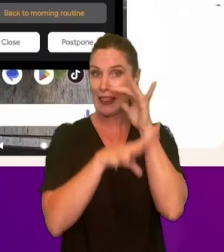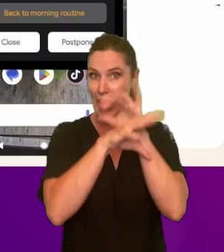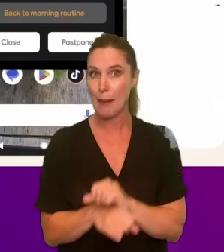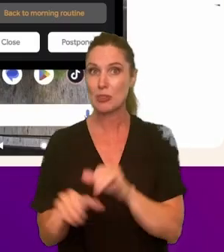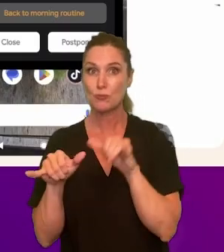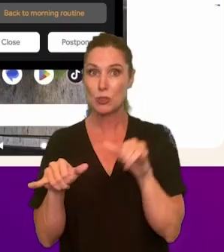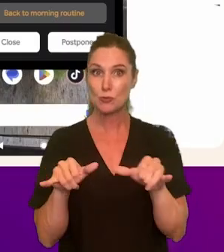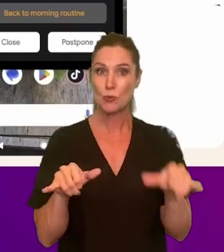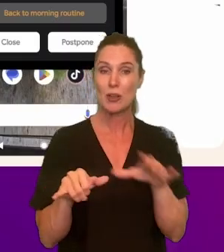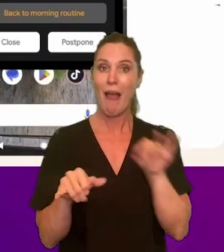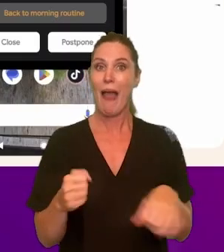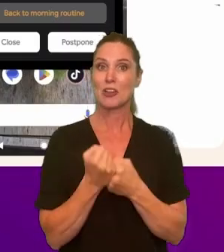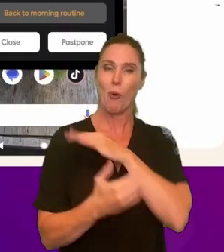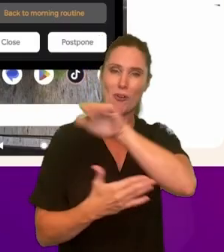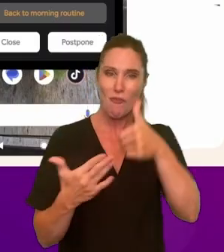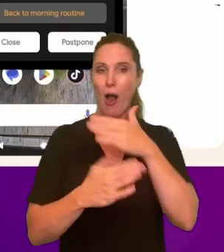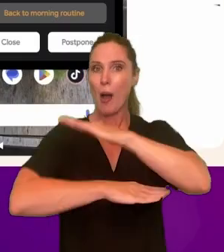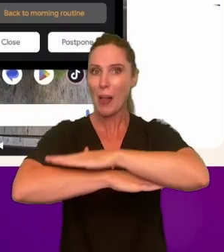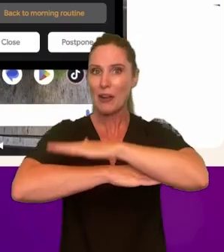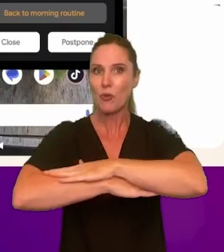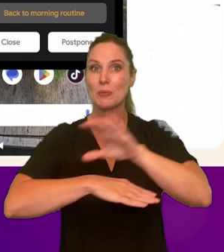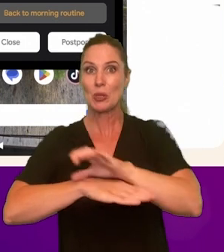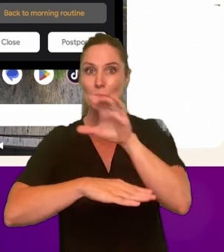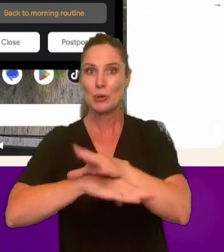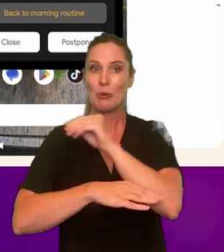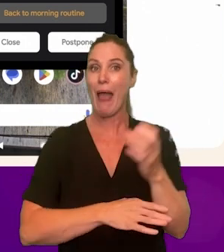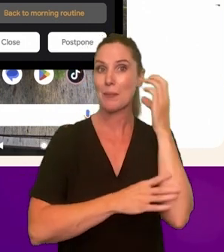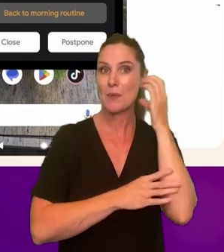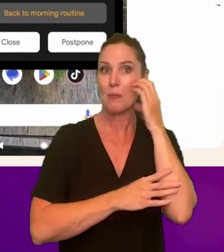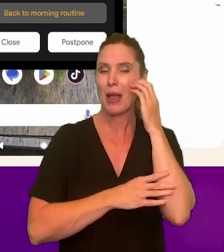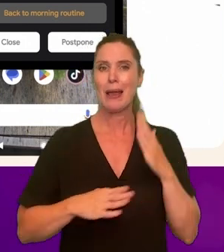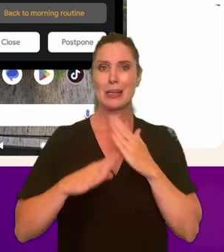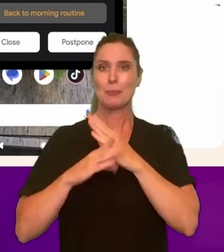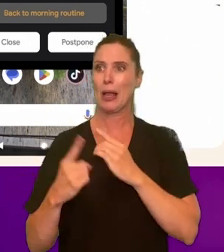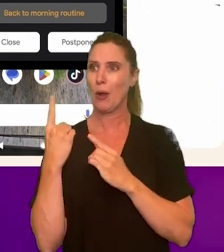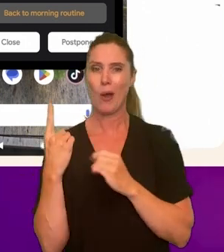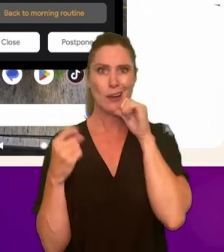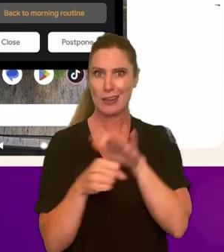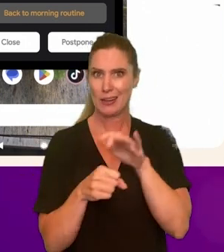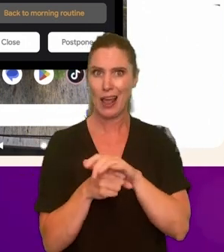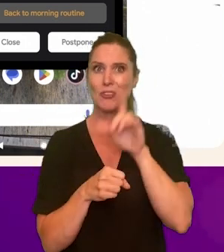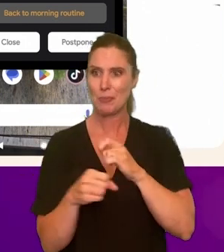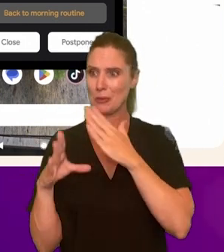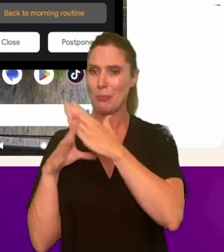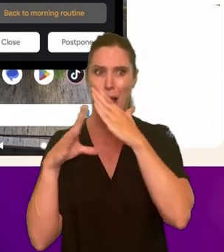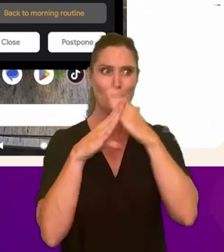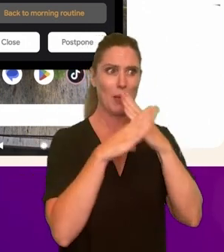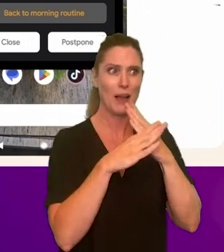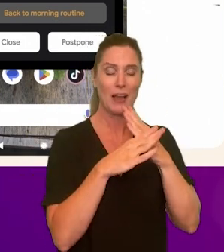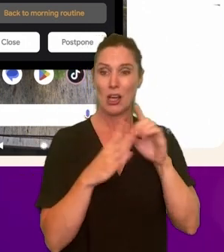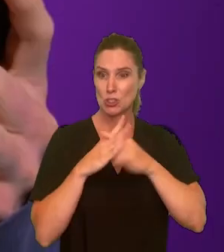and our support of all platforms, desktop and mobile, because blocking on one device isn't enough. If I start focusing on my computer,